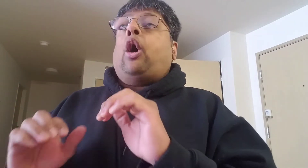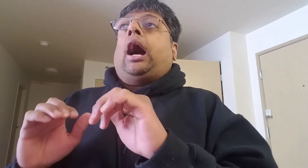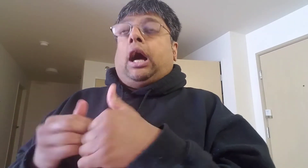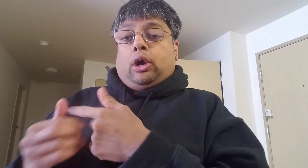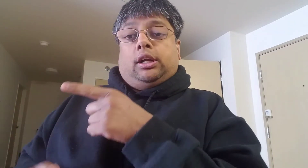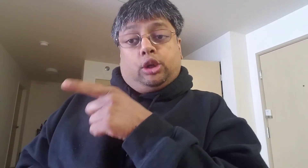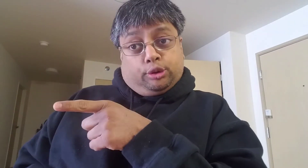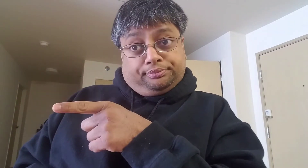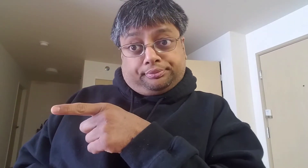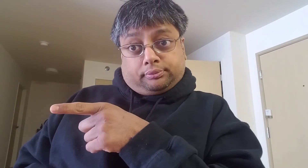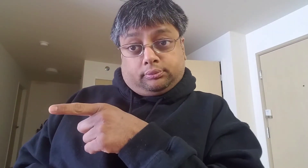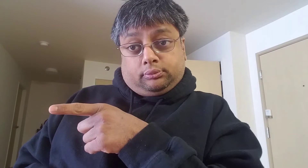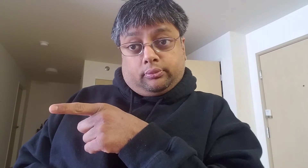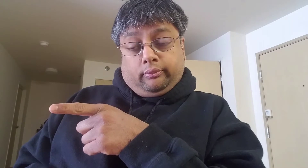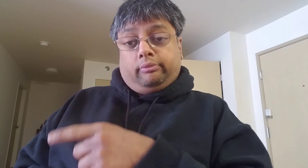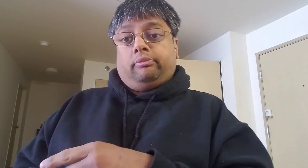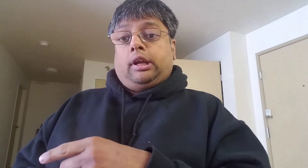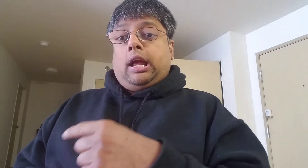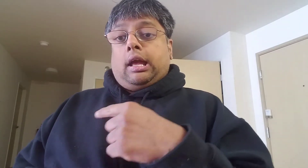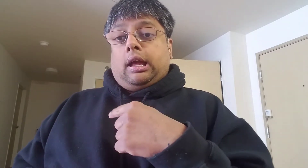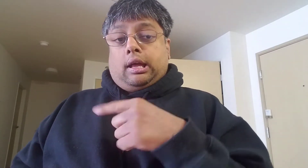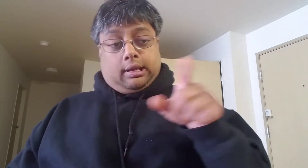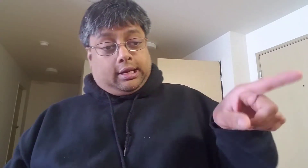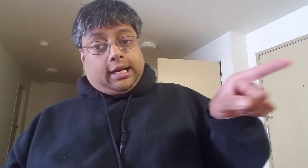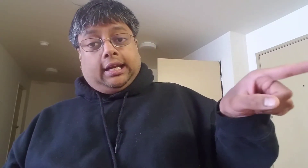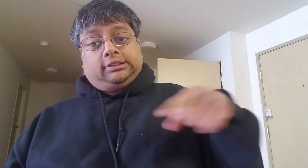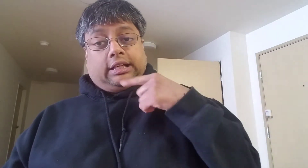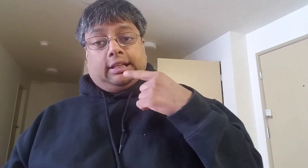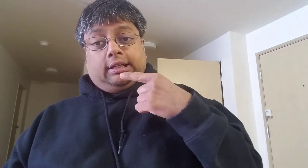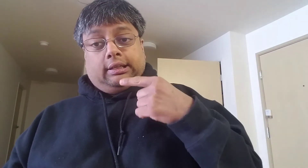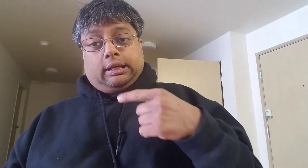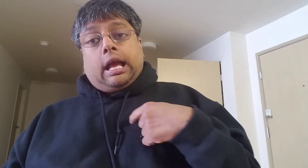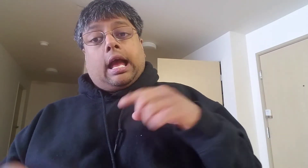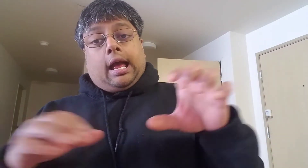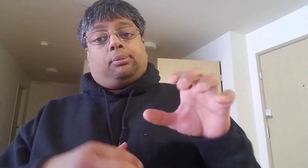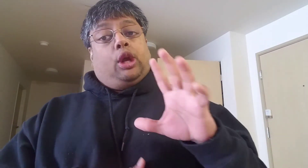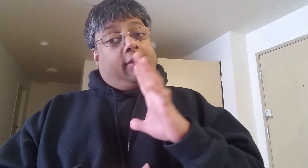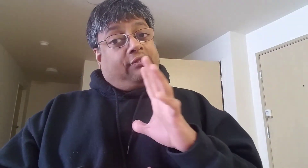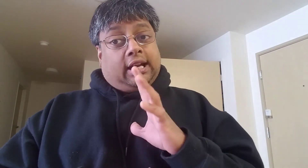*pointing* How are you? *pointing* I'm doing fine.